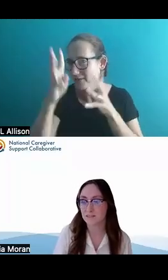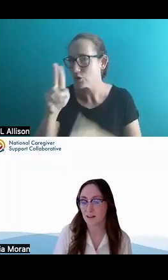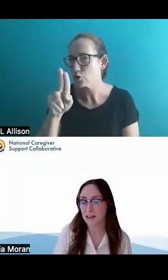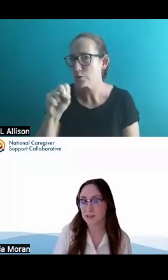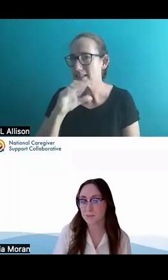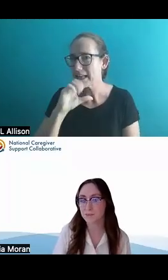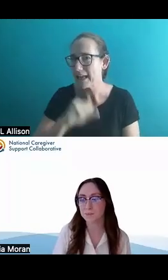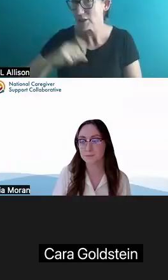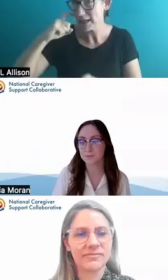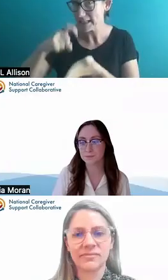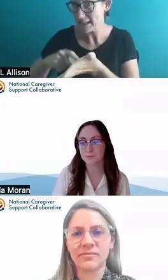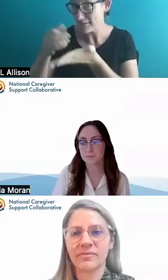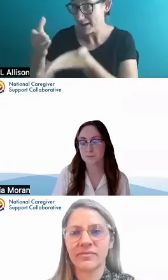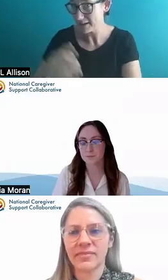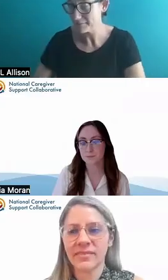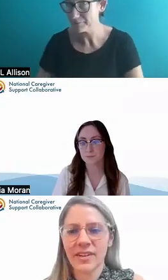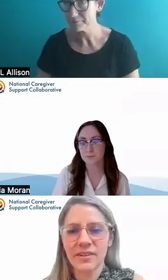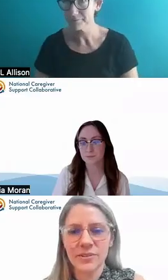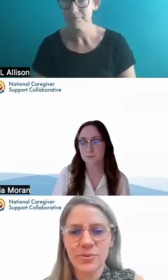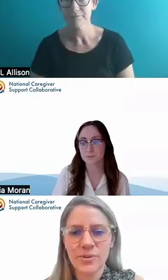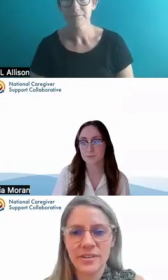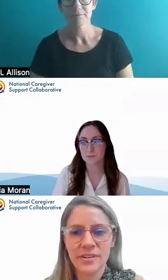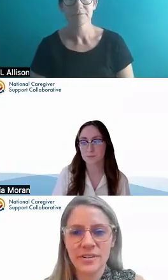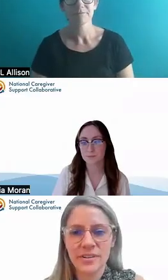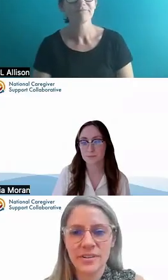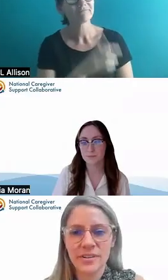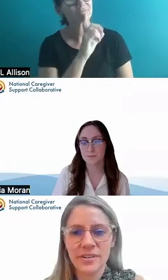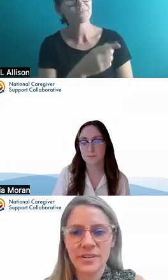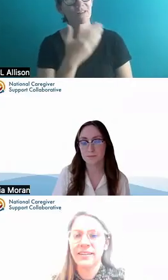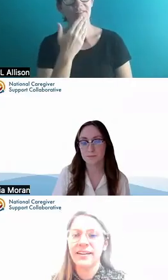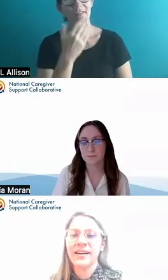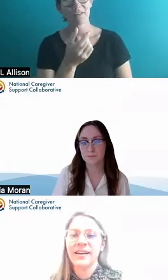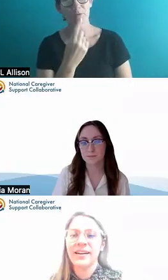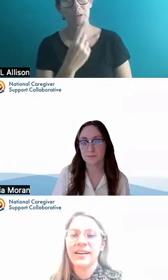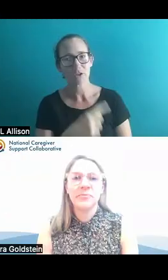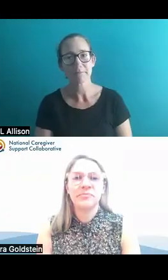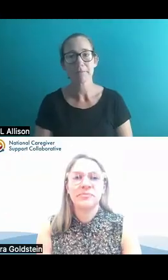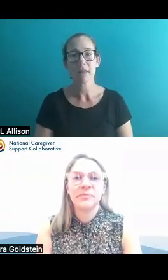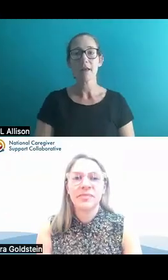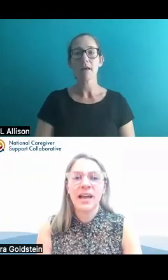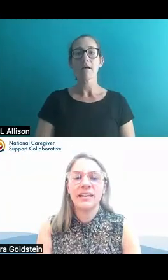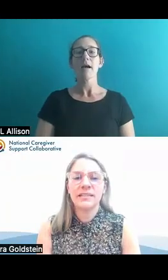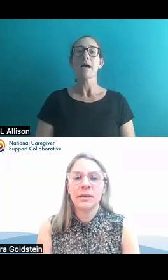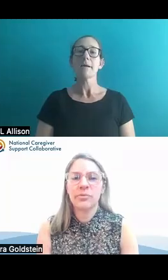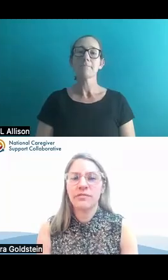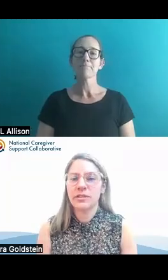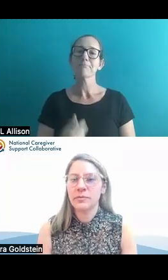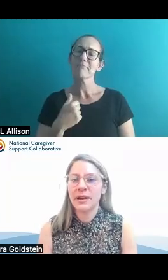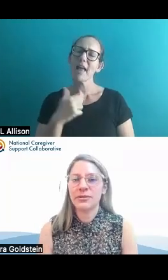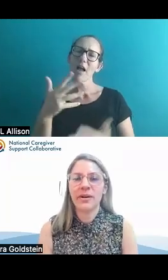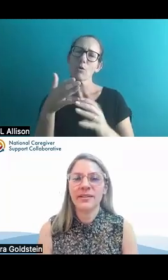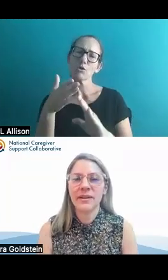identified. Sure, thanks for the question. I guess I want to preface my response by saying